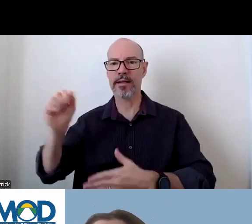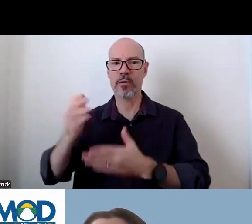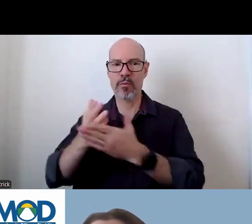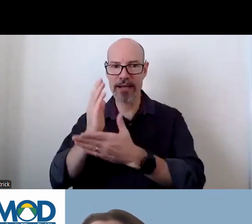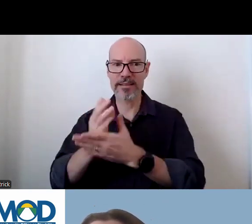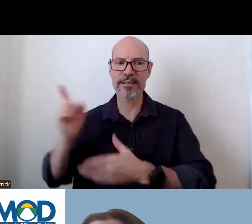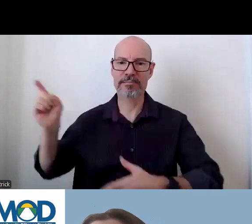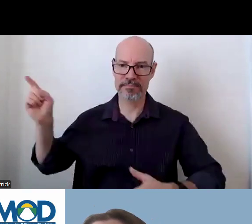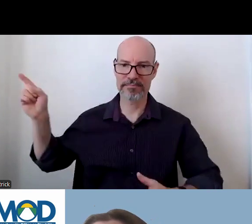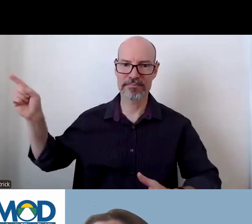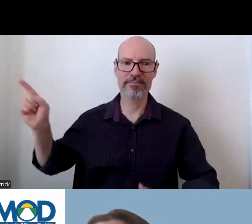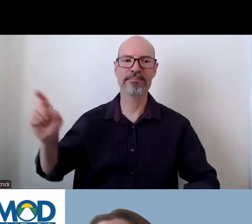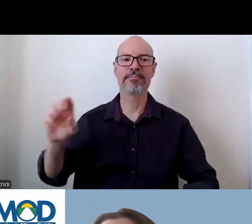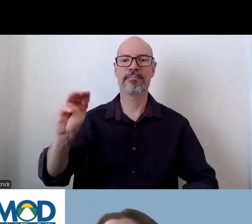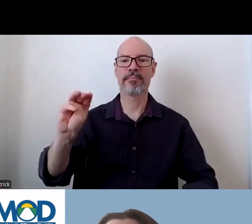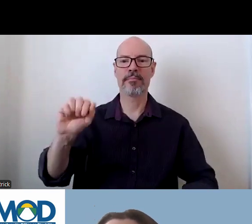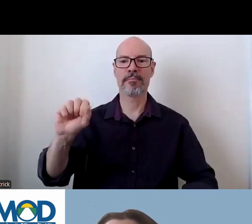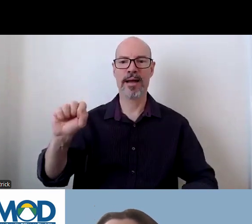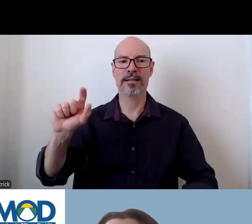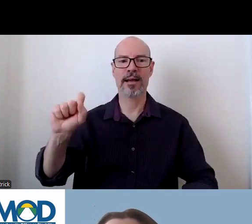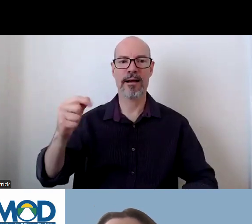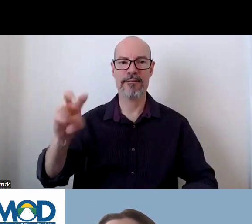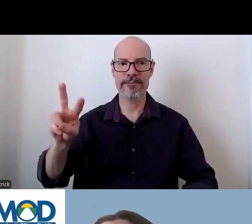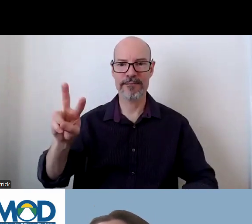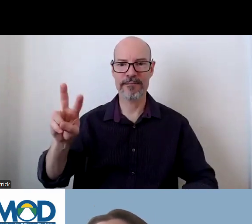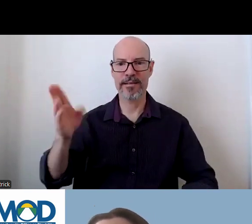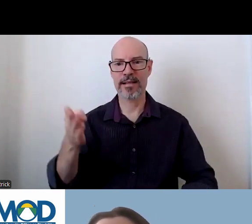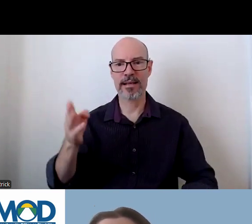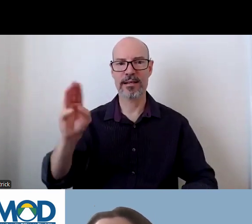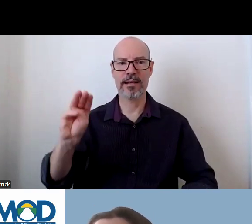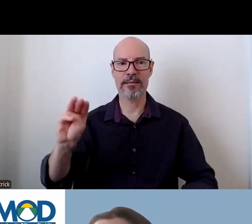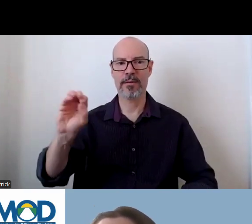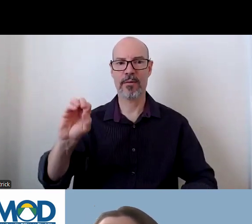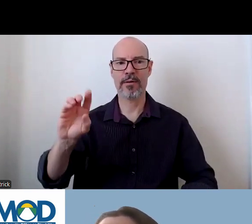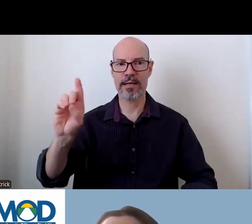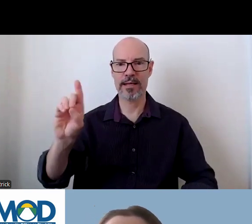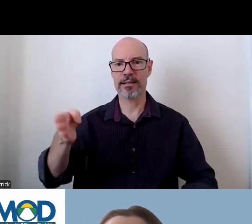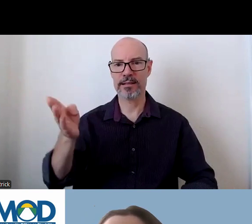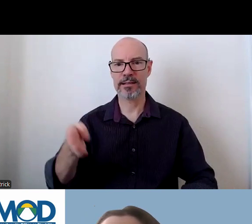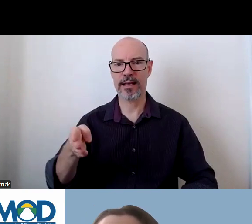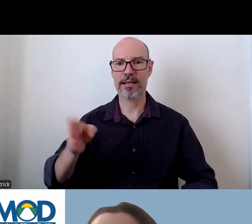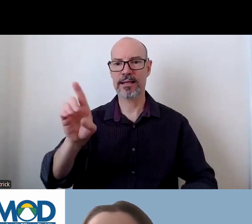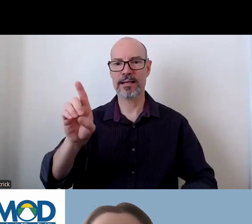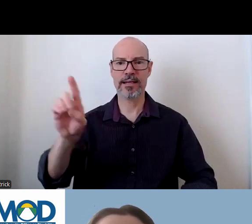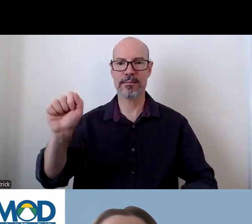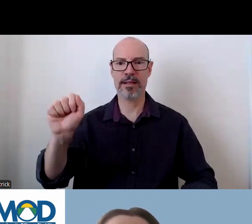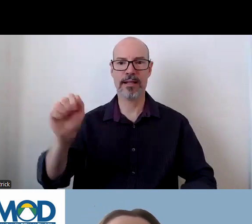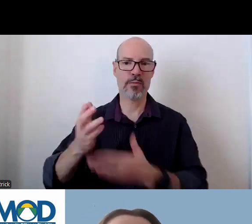disability rights, Mass. gov/disabilityrights, it is home to our effective communication page, but also a lot of other